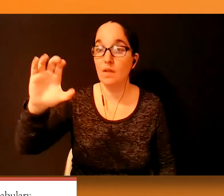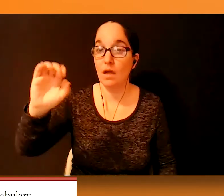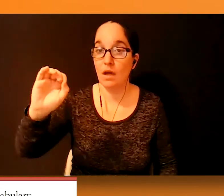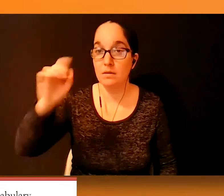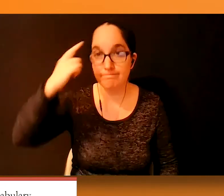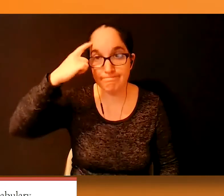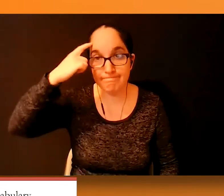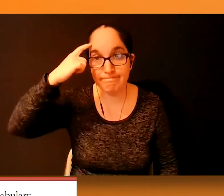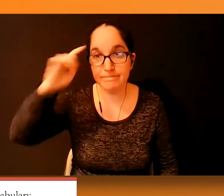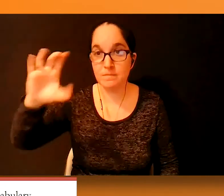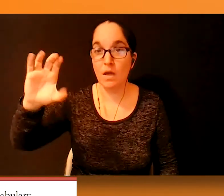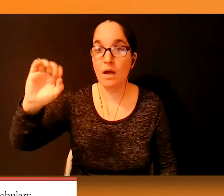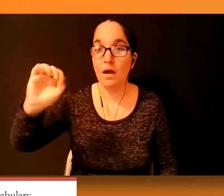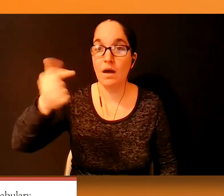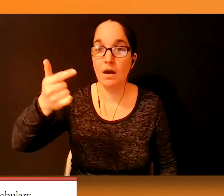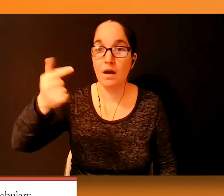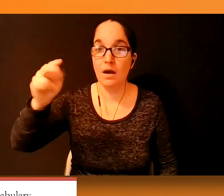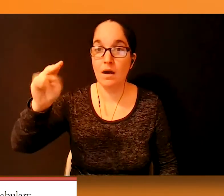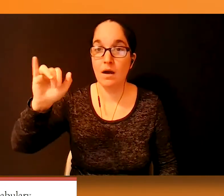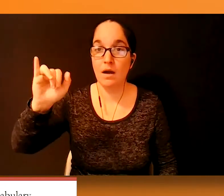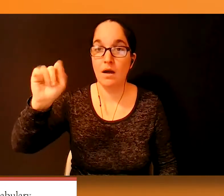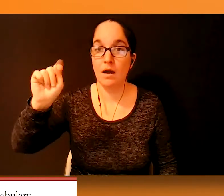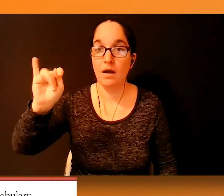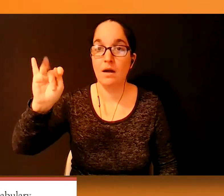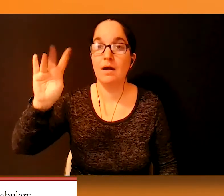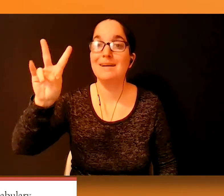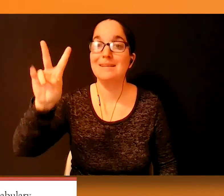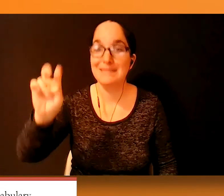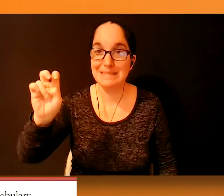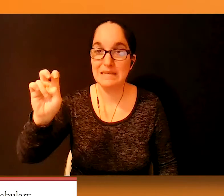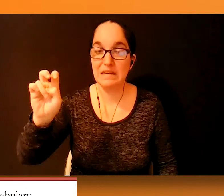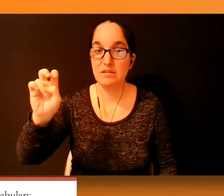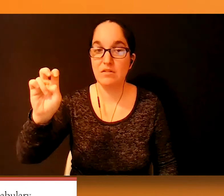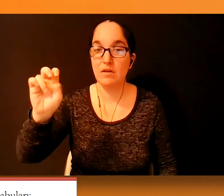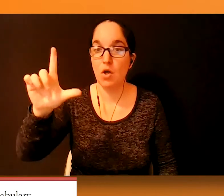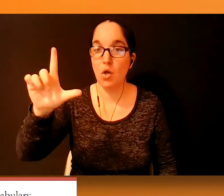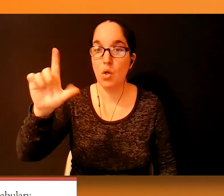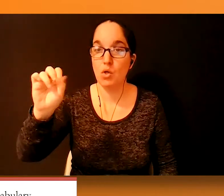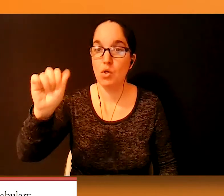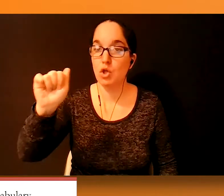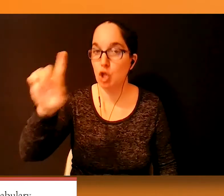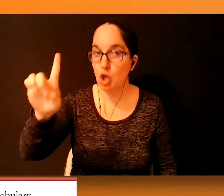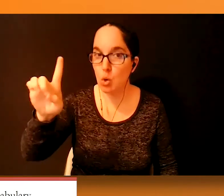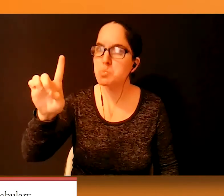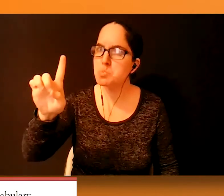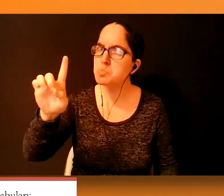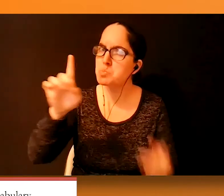Have you picked too many words? Have you picked too many words that might be around the same concept, 'cause we kind of--